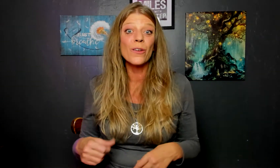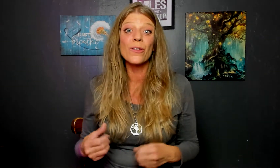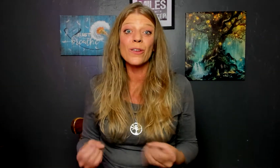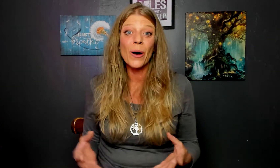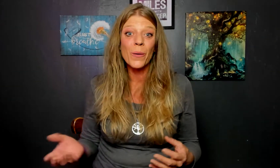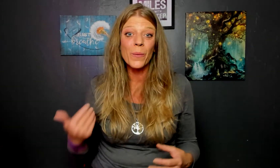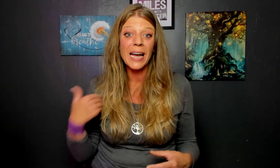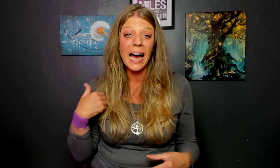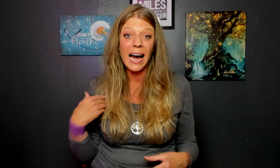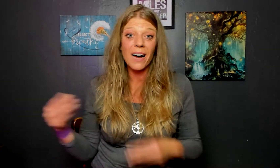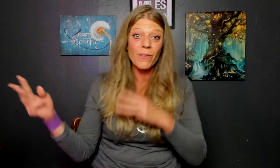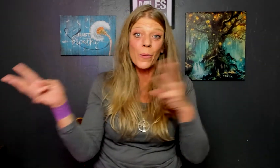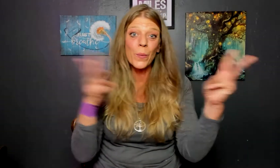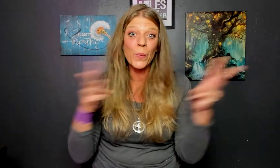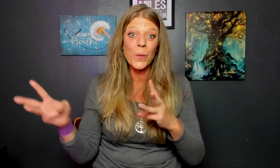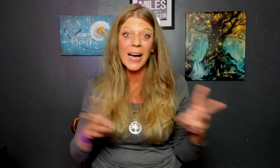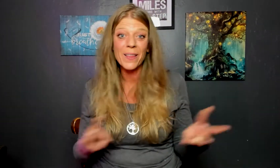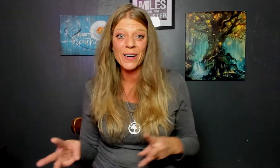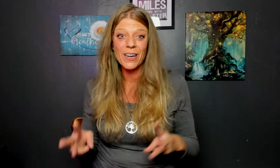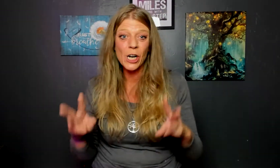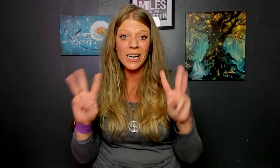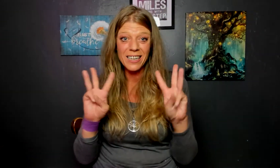So, we have WEATHER.